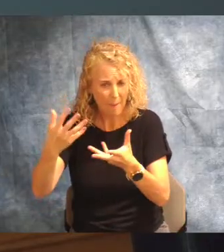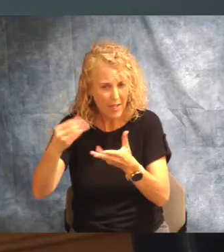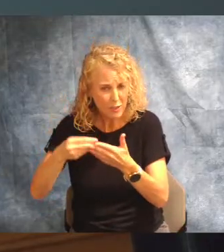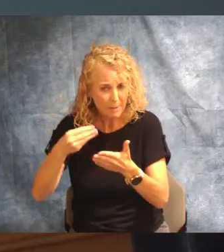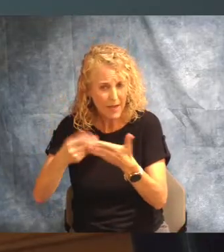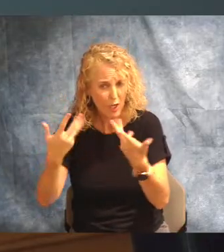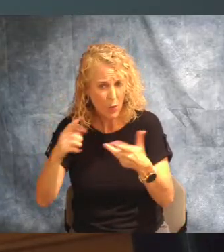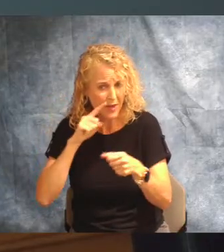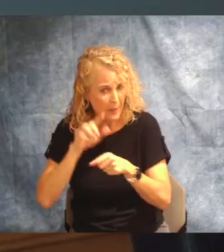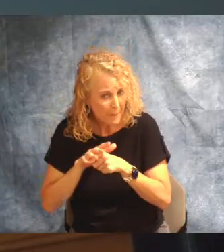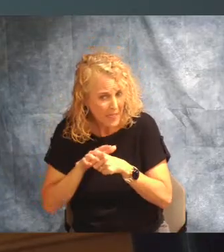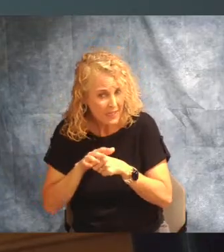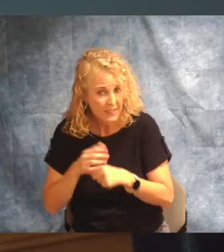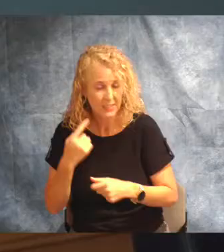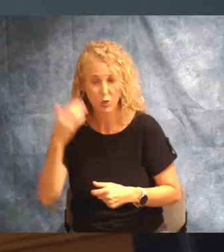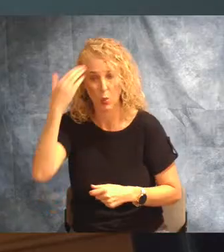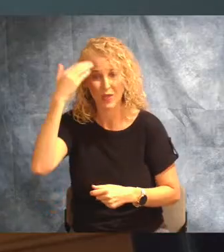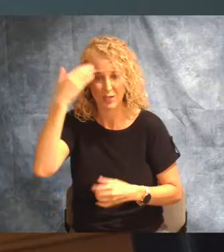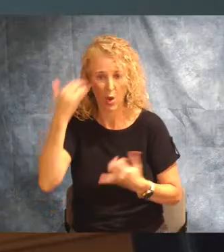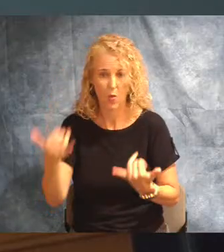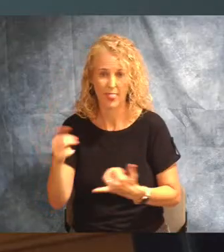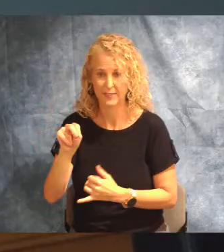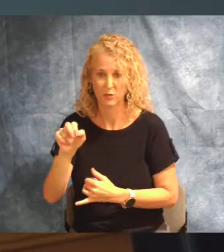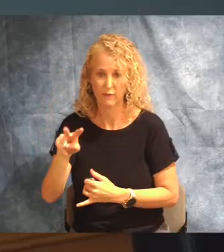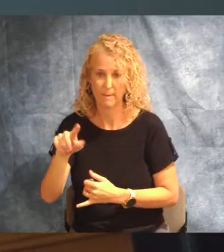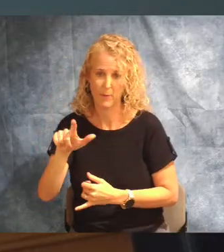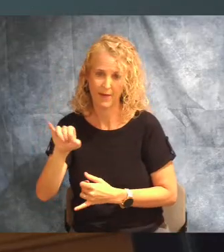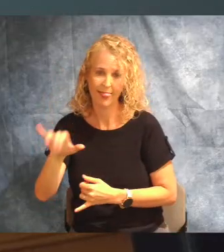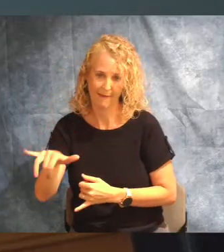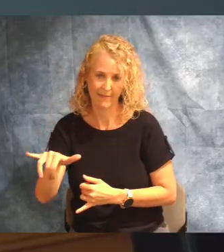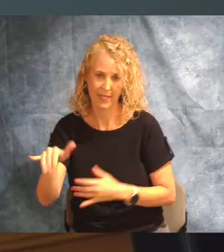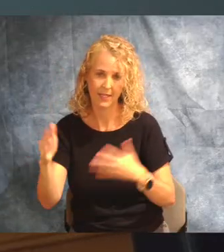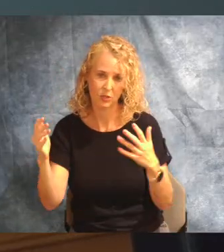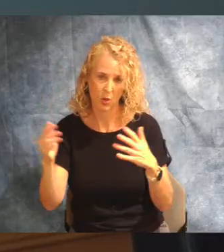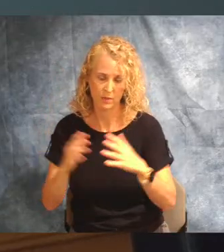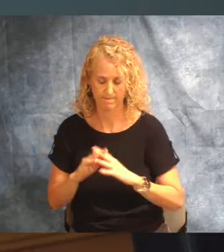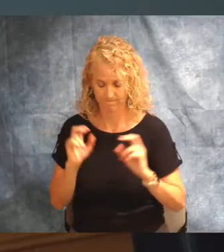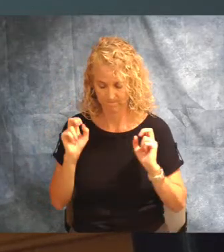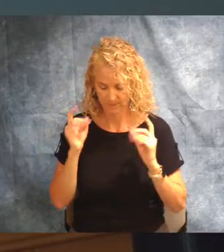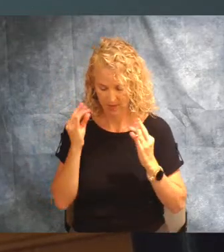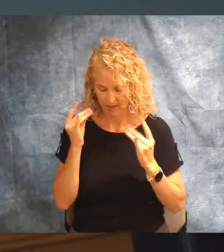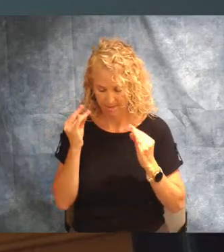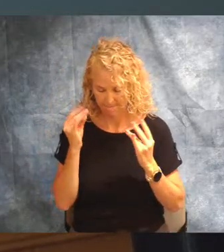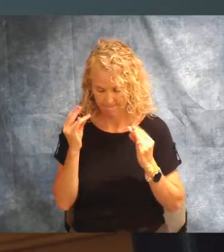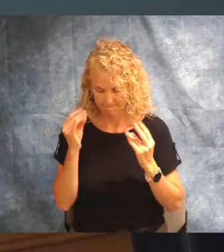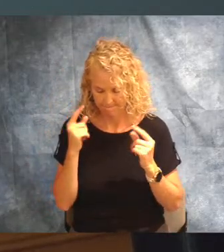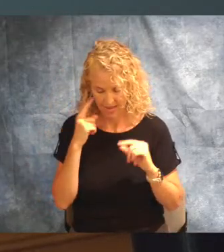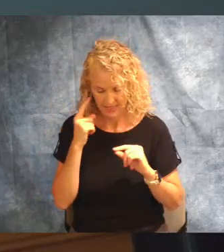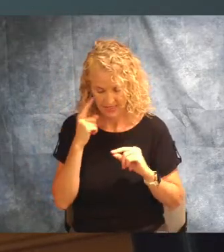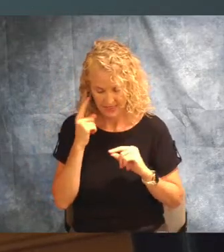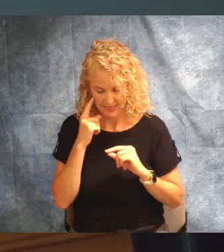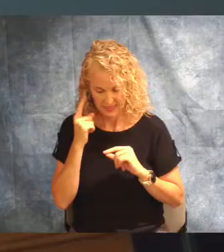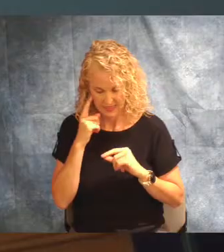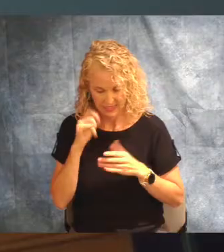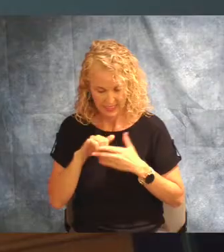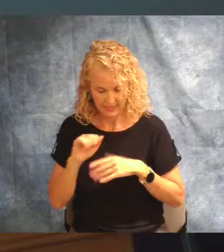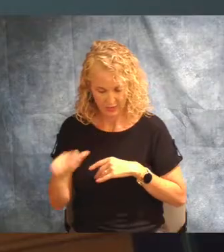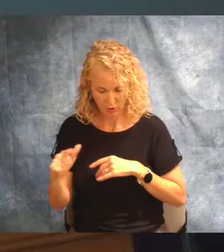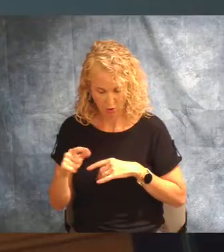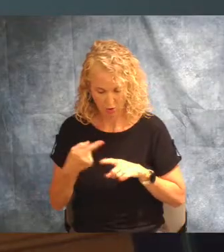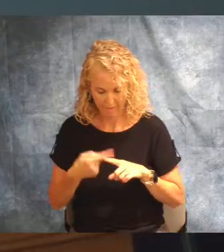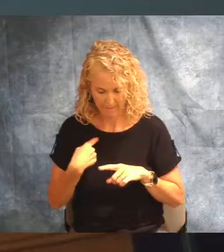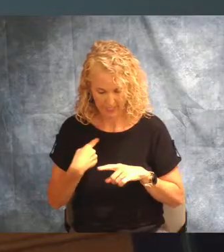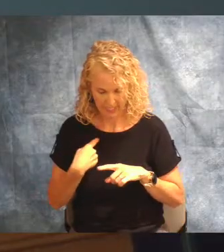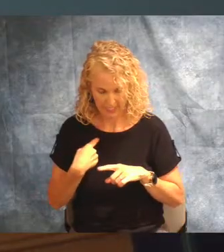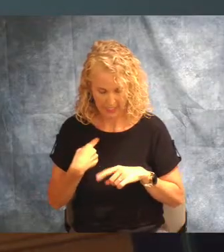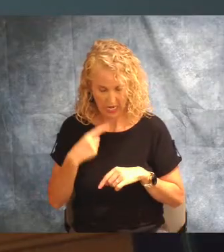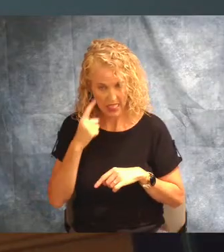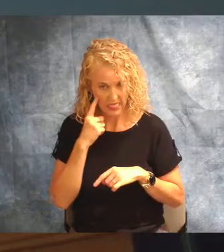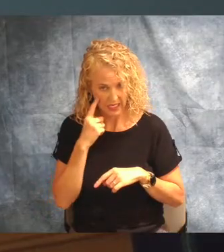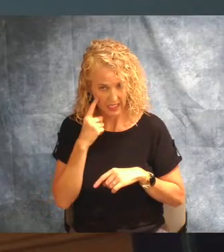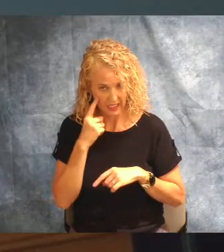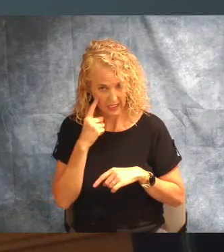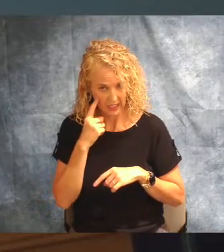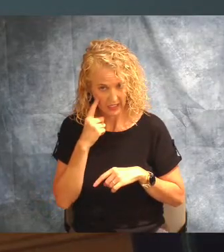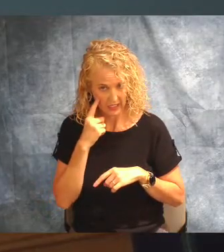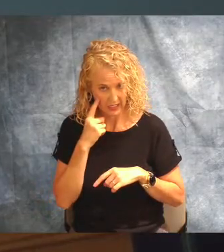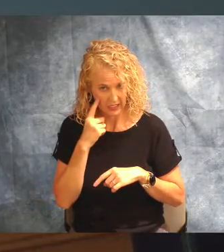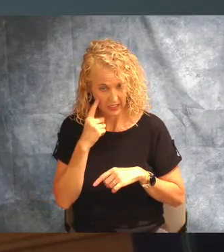the possibility of a levy. So, I think that will do it for me as far as comments. So, at this time,